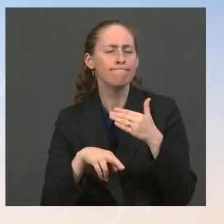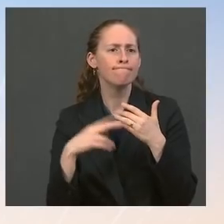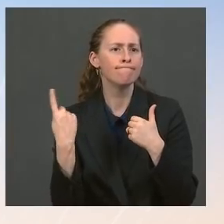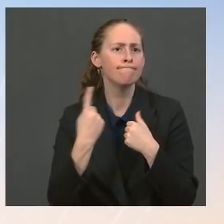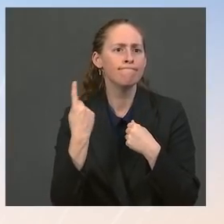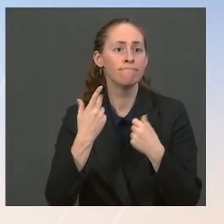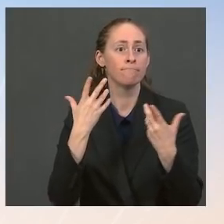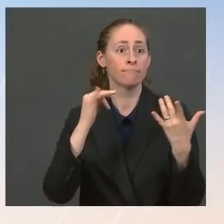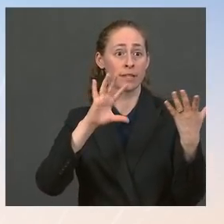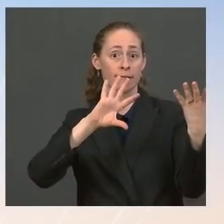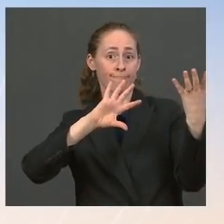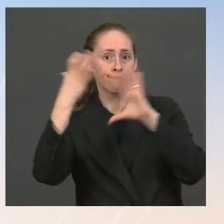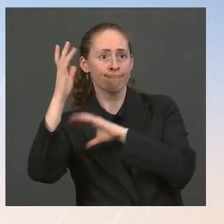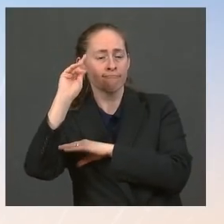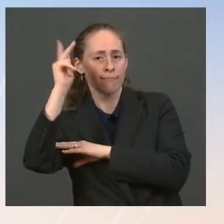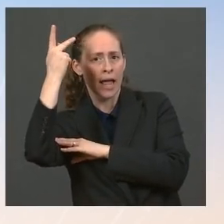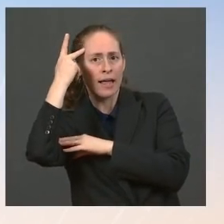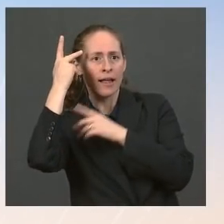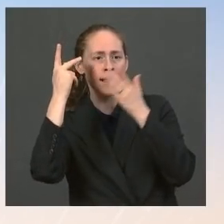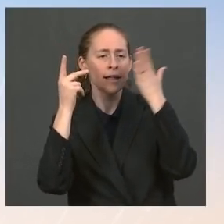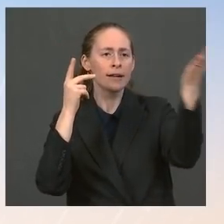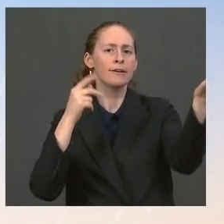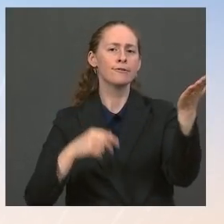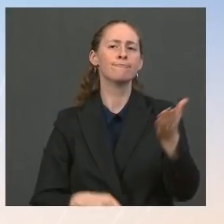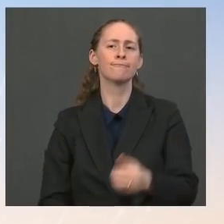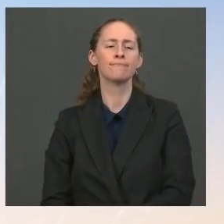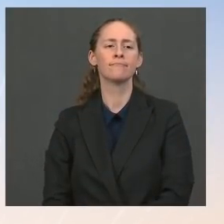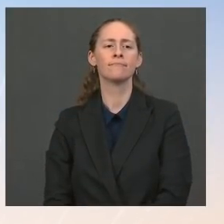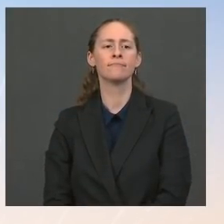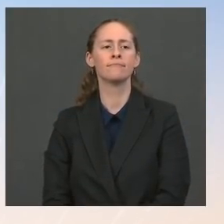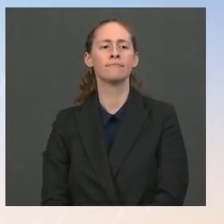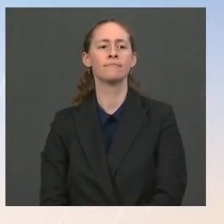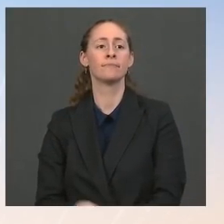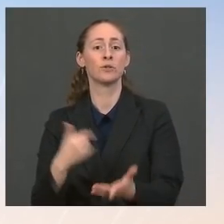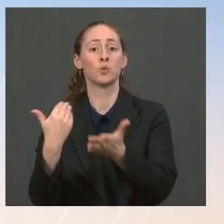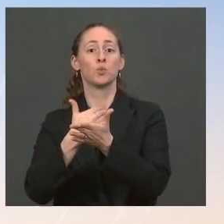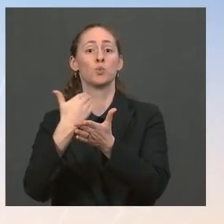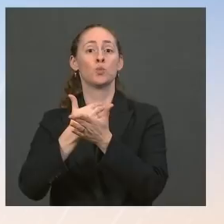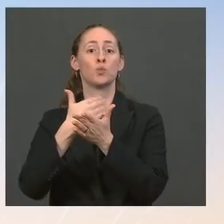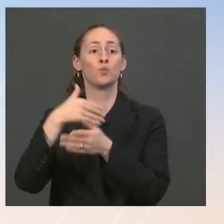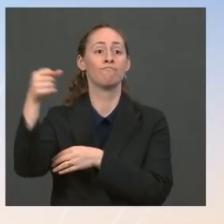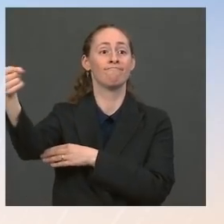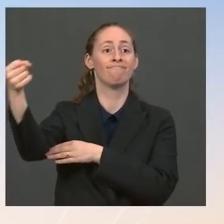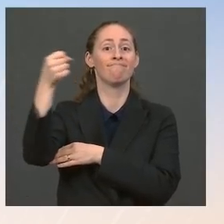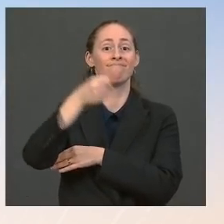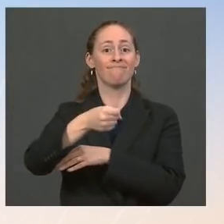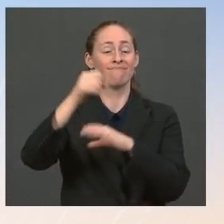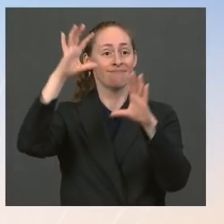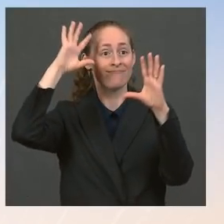Once a new leader took office and things seemed to settle down,